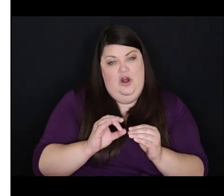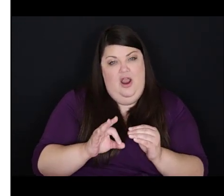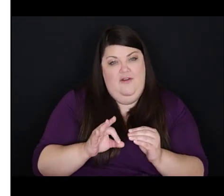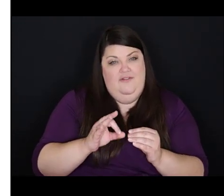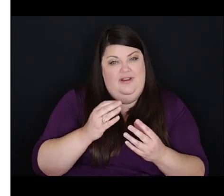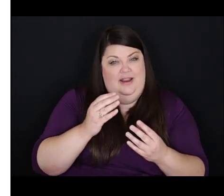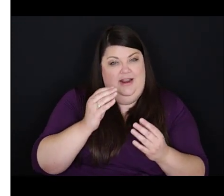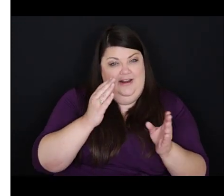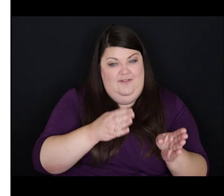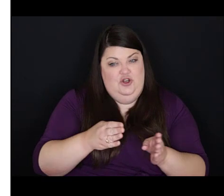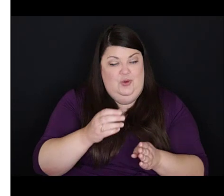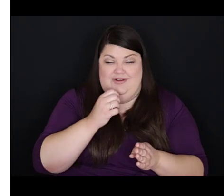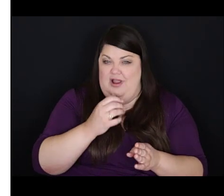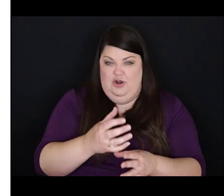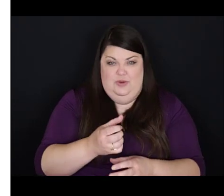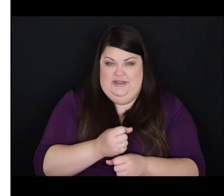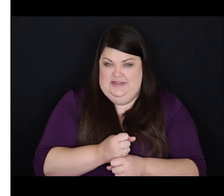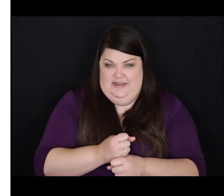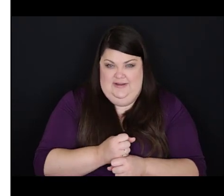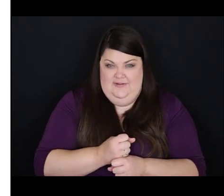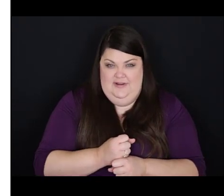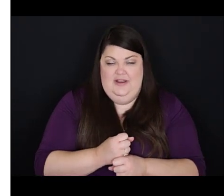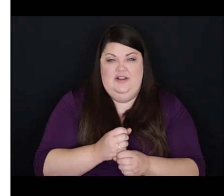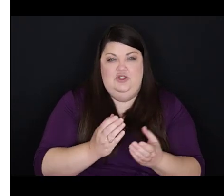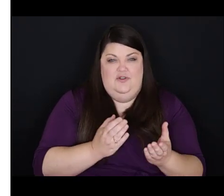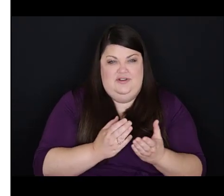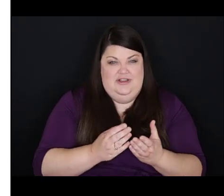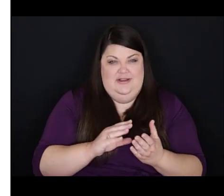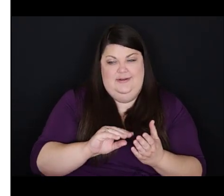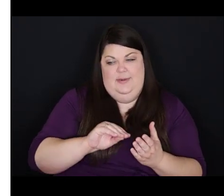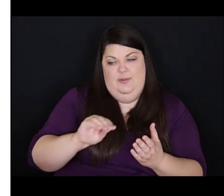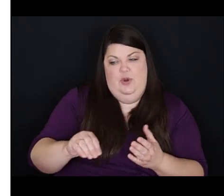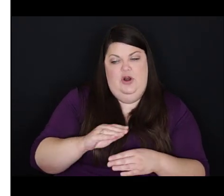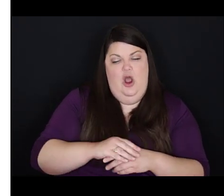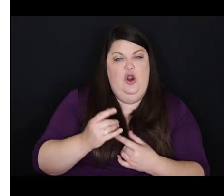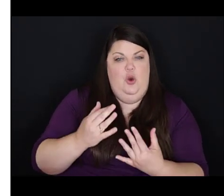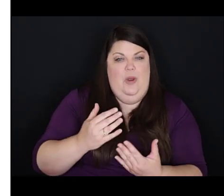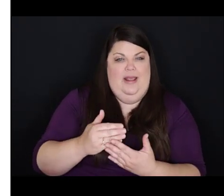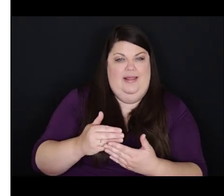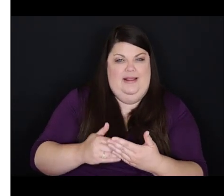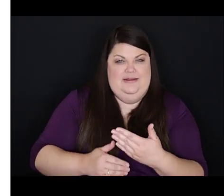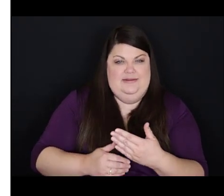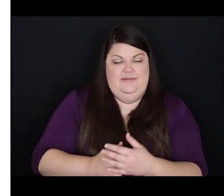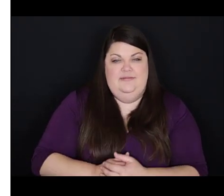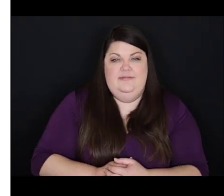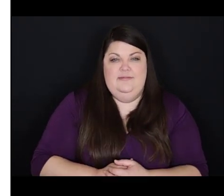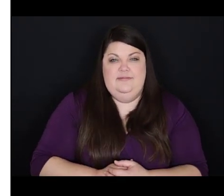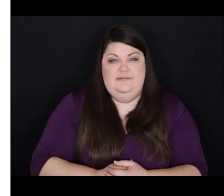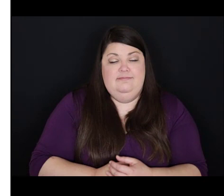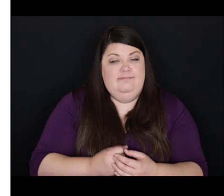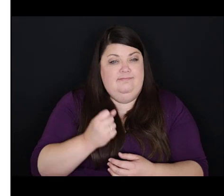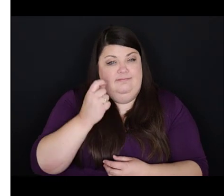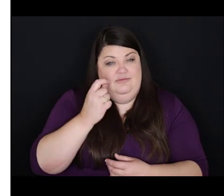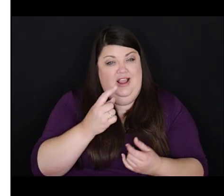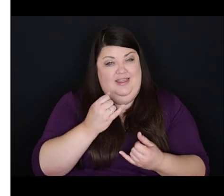services due to being placed on a waitlist. Please Note: this last column is not intended